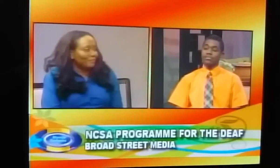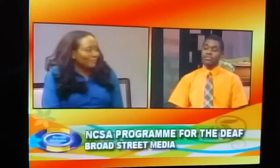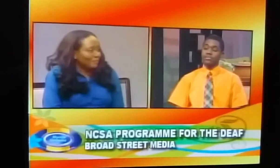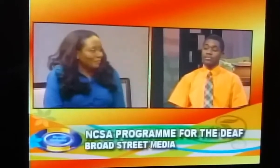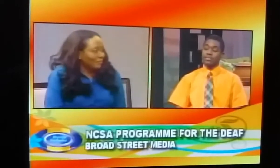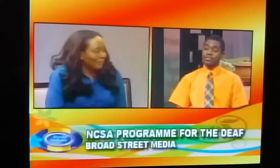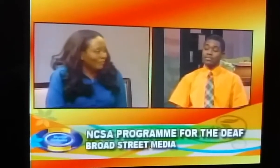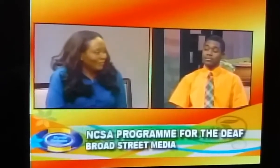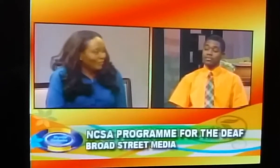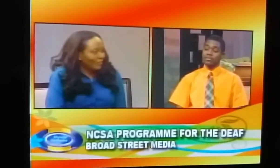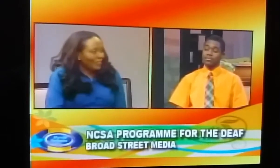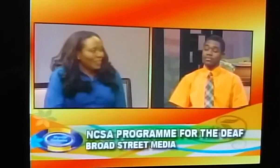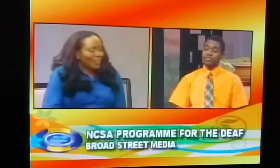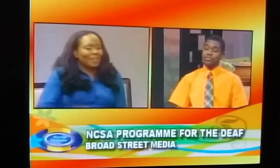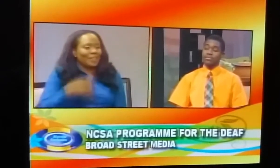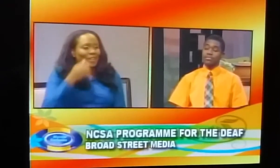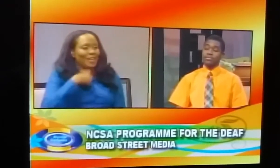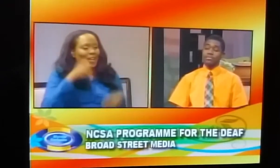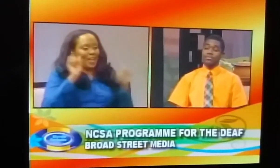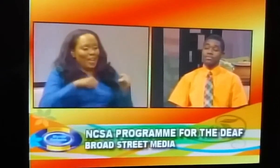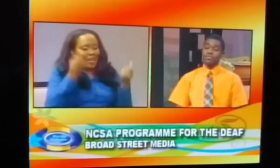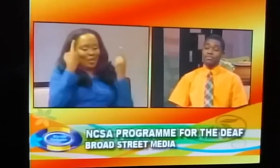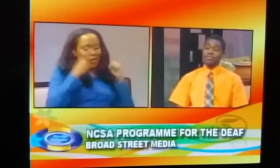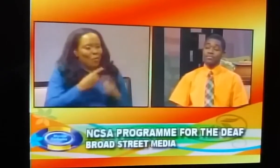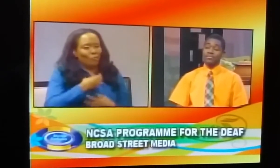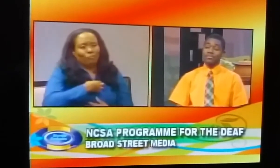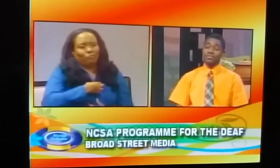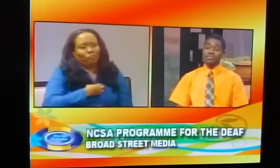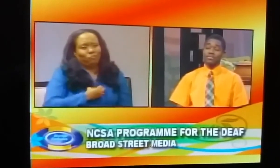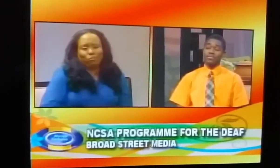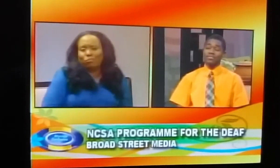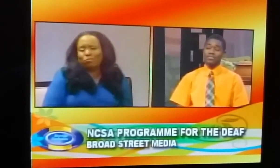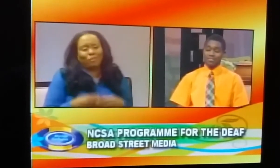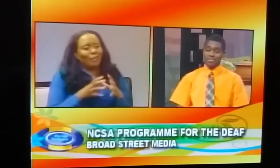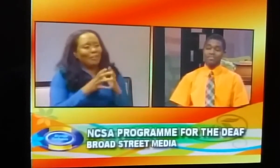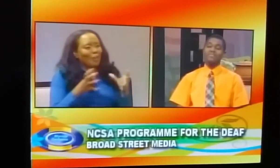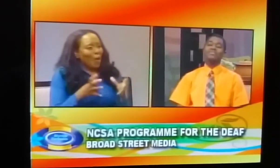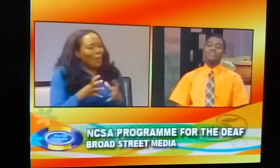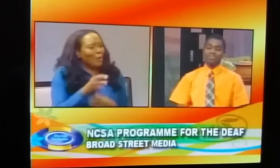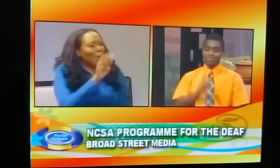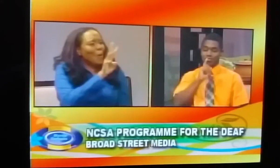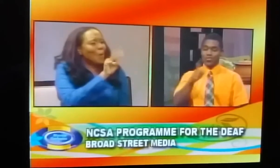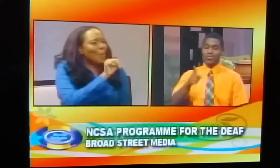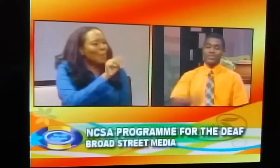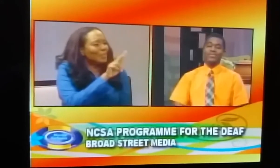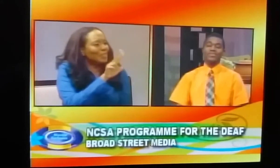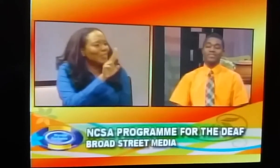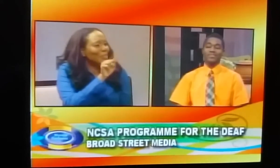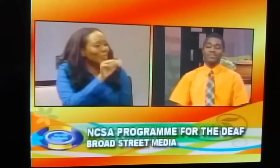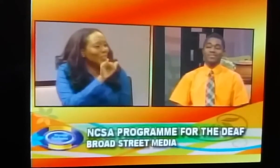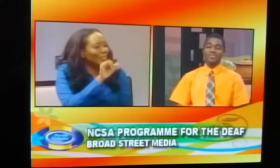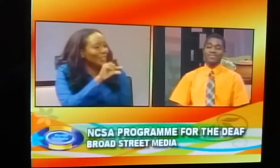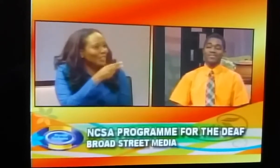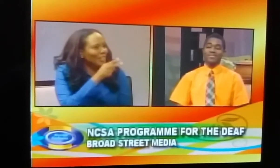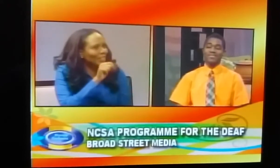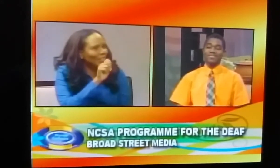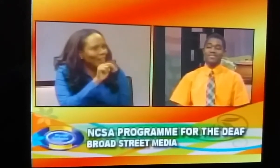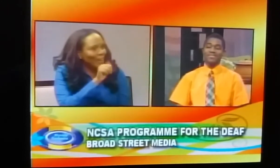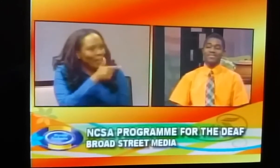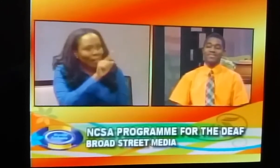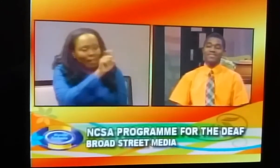can I can tell that there's a lot of passion here mr. nightingale so holcomb person's reach